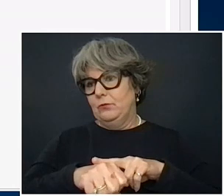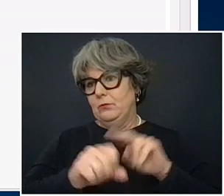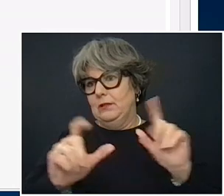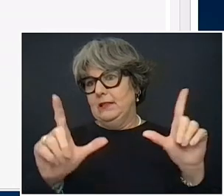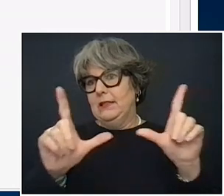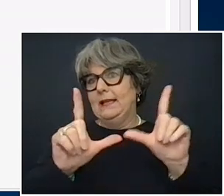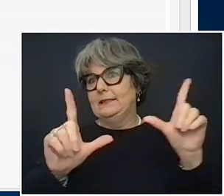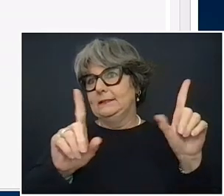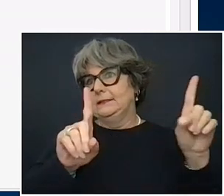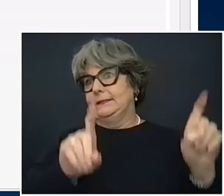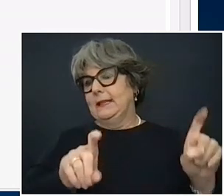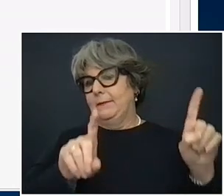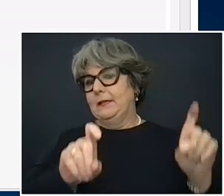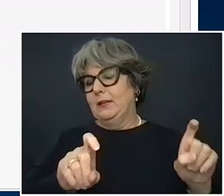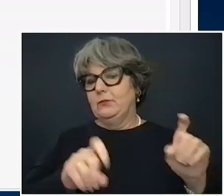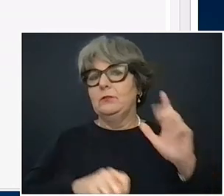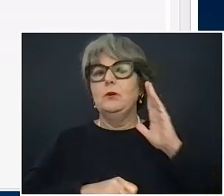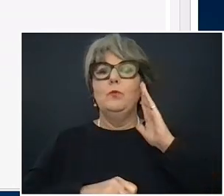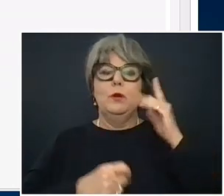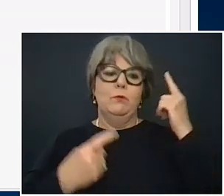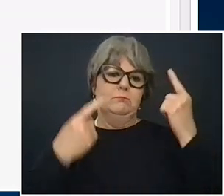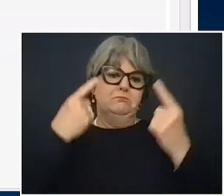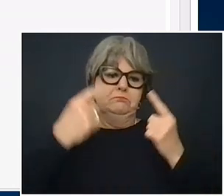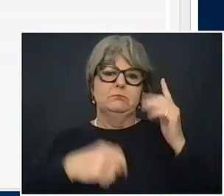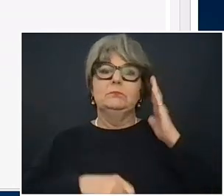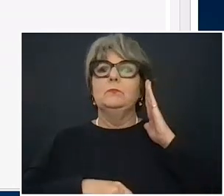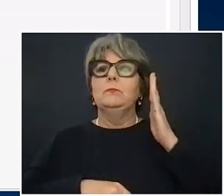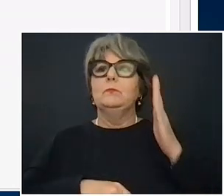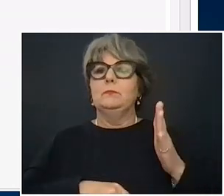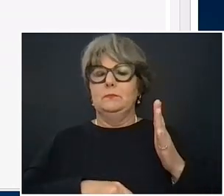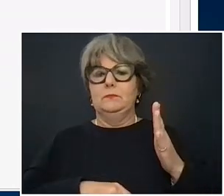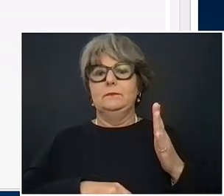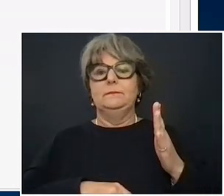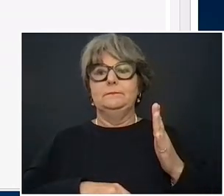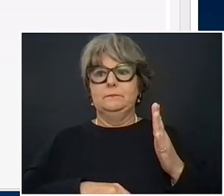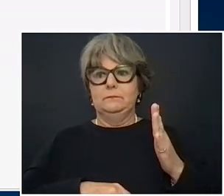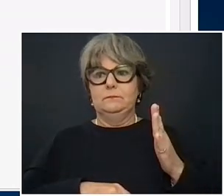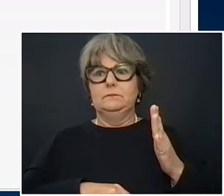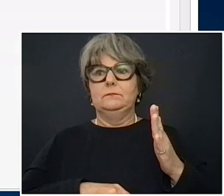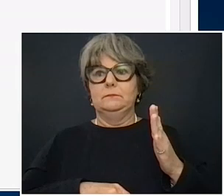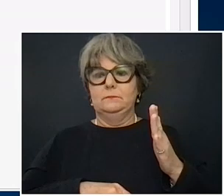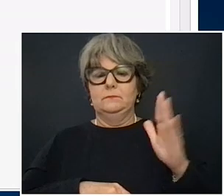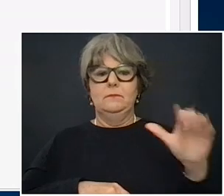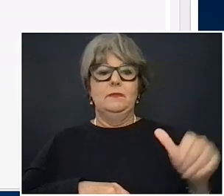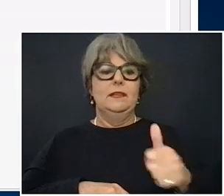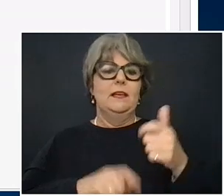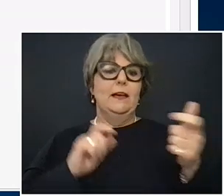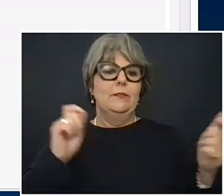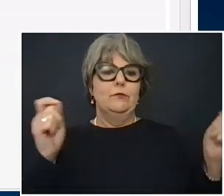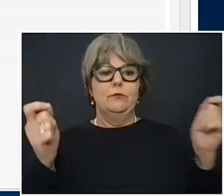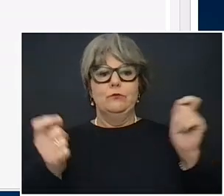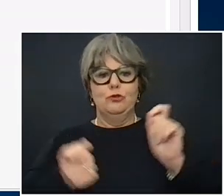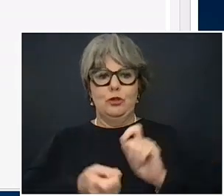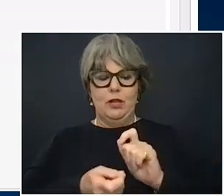we'll- we will consider the other changes that you suggested.